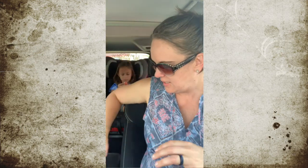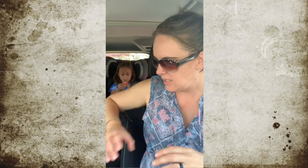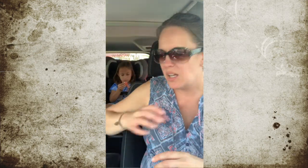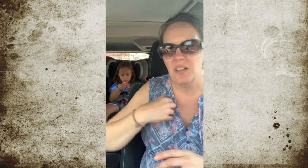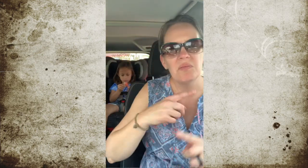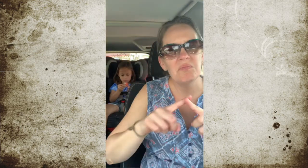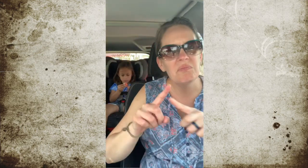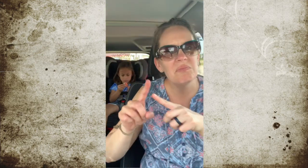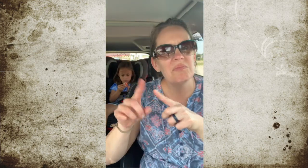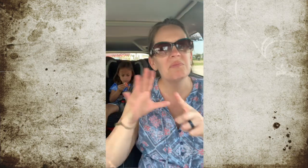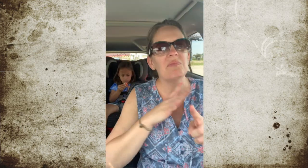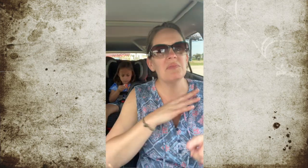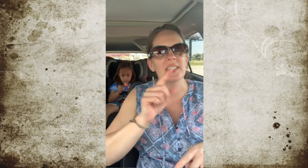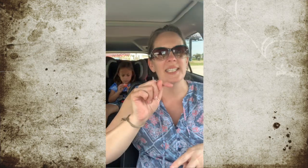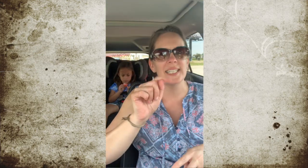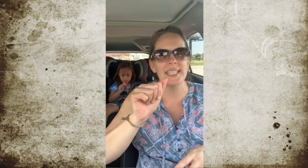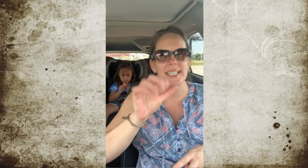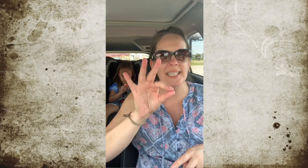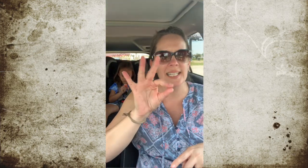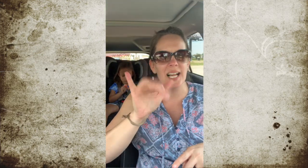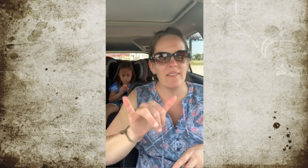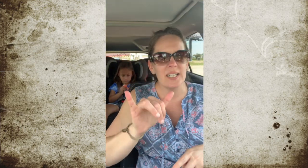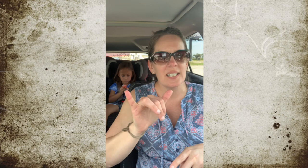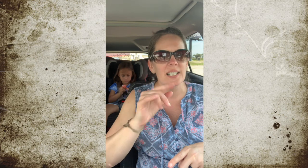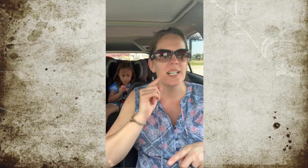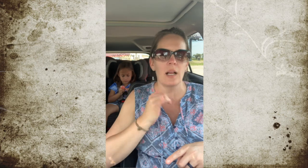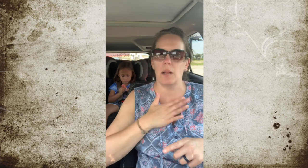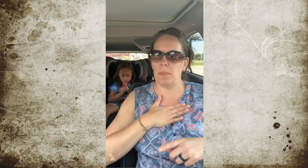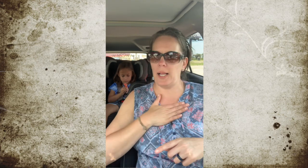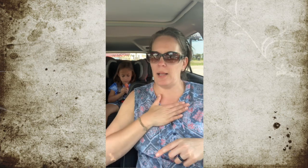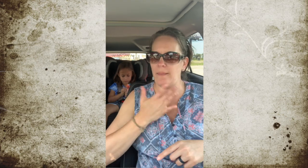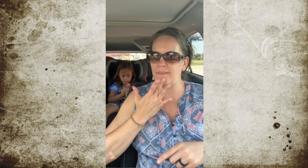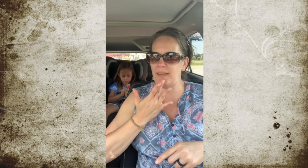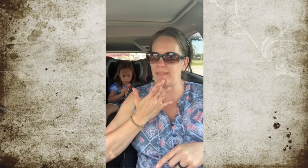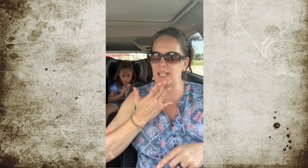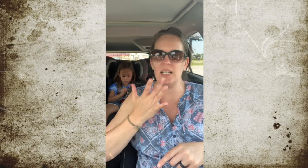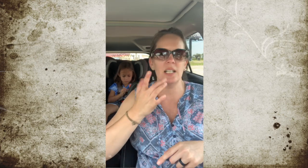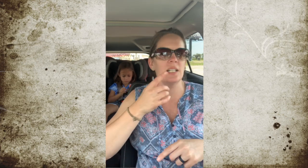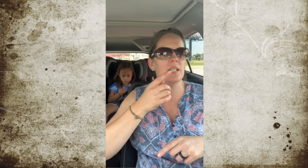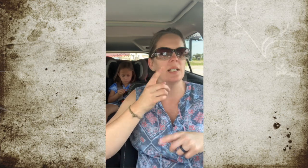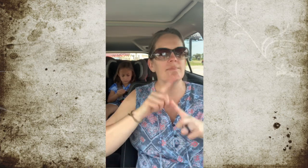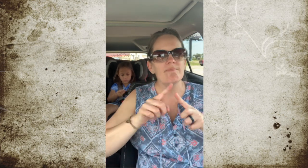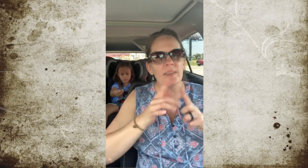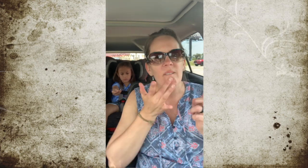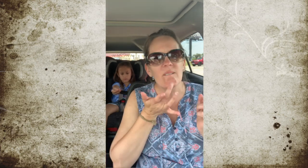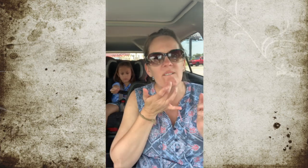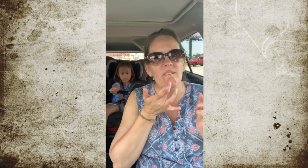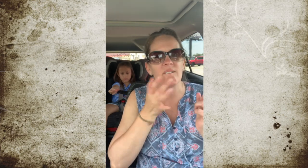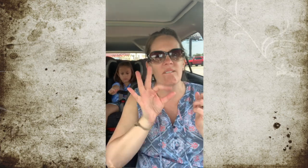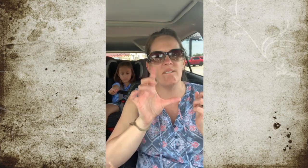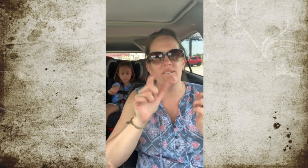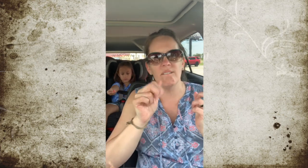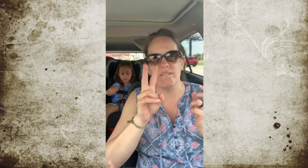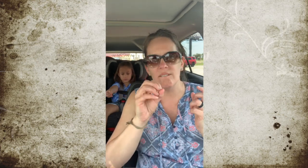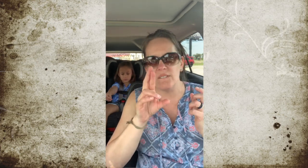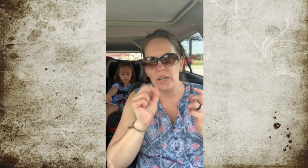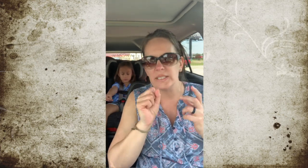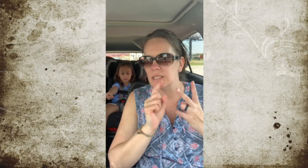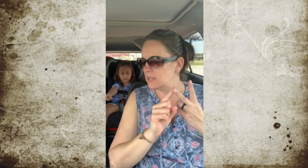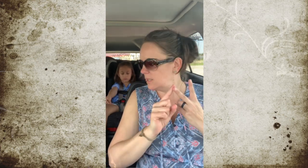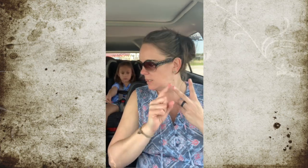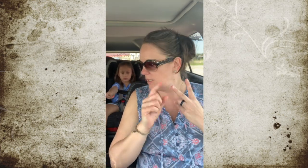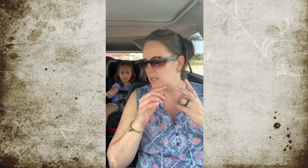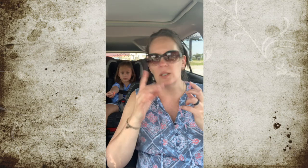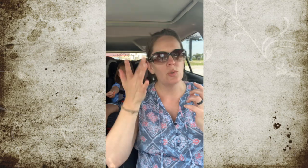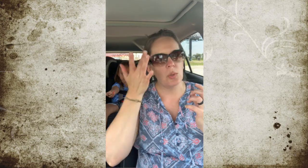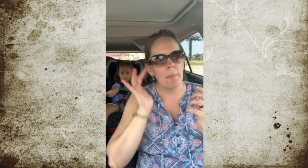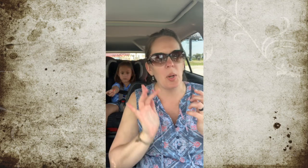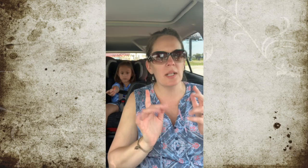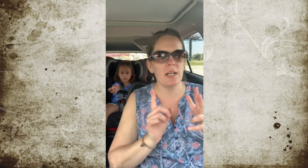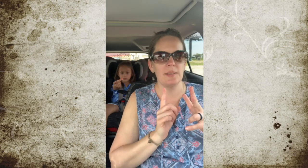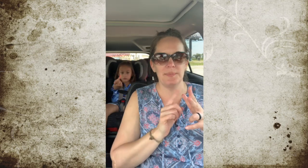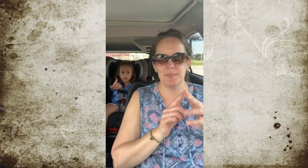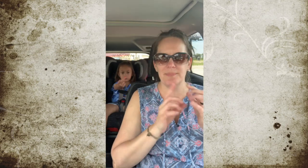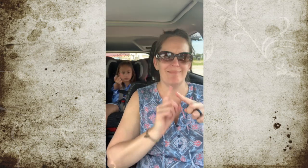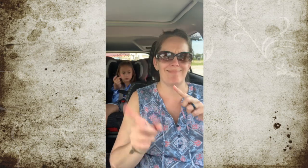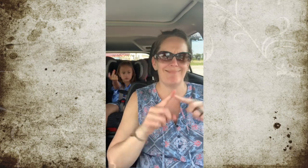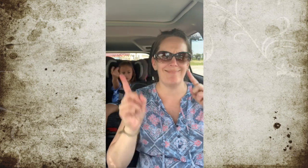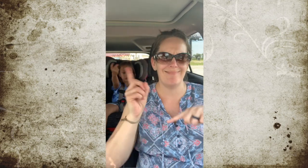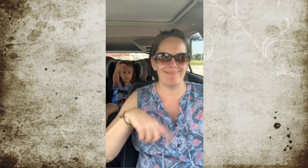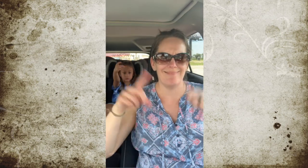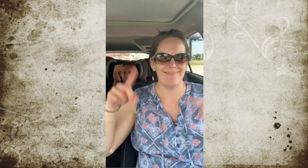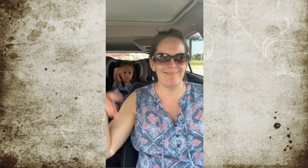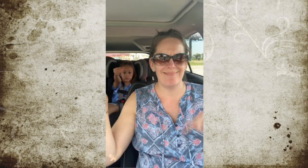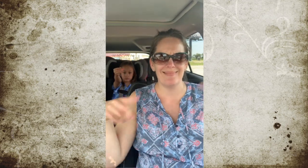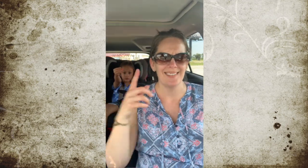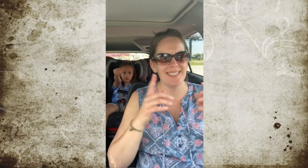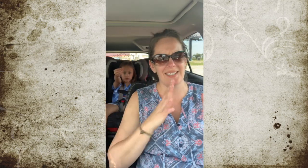They have different kind of Taffy which is my favorite, that has different flavors, other candies like Smarties